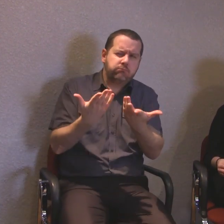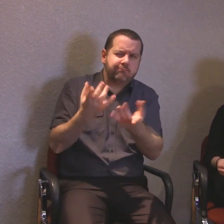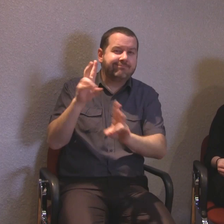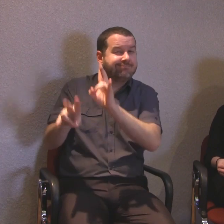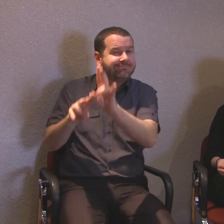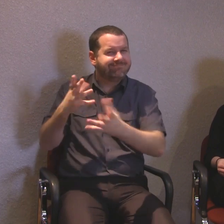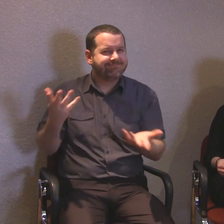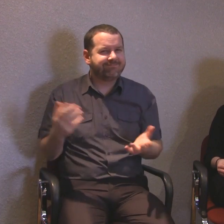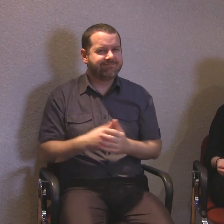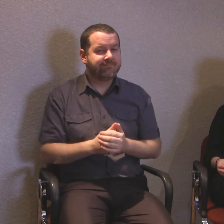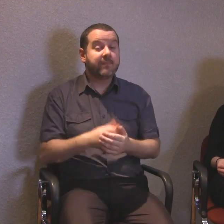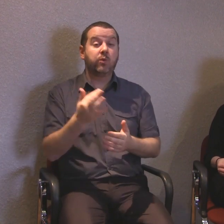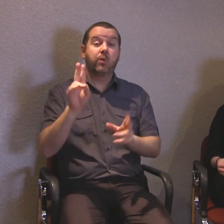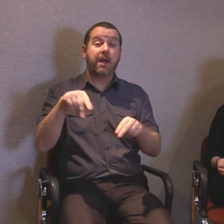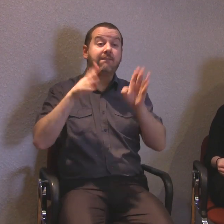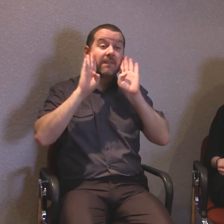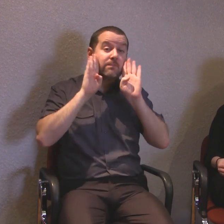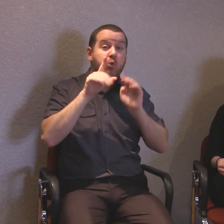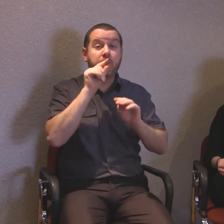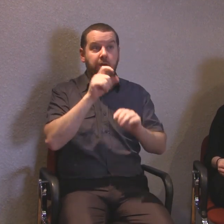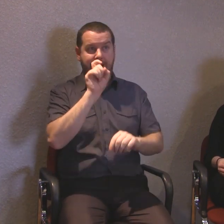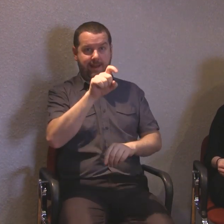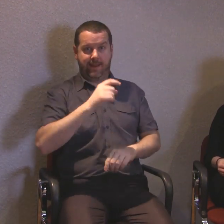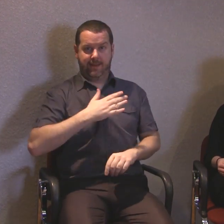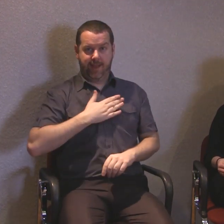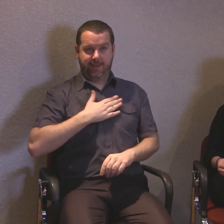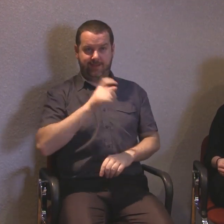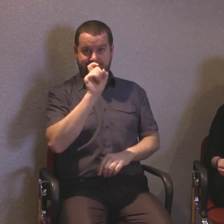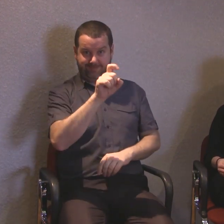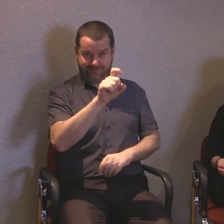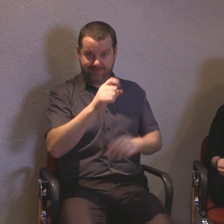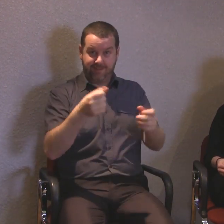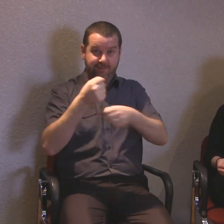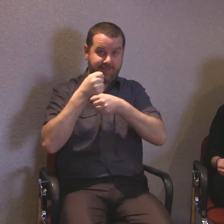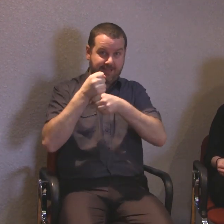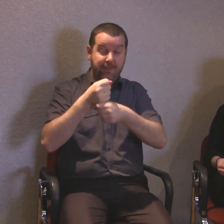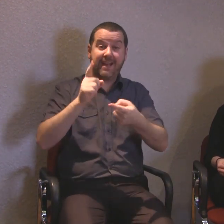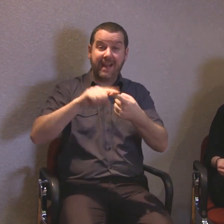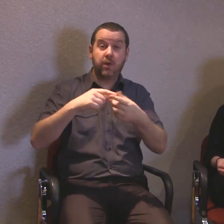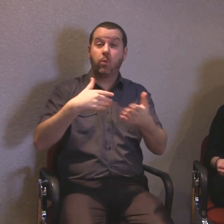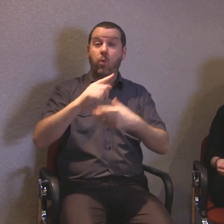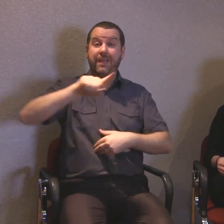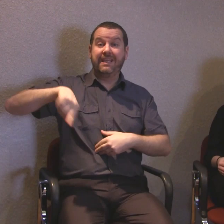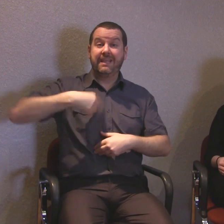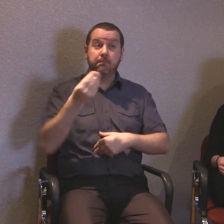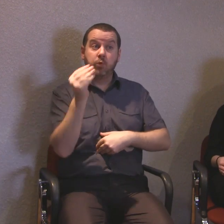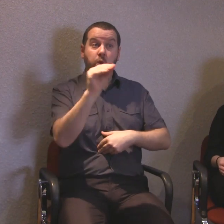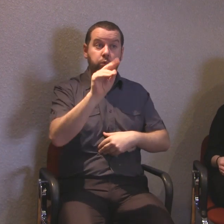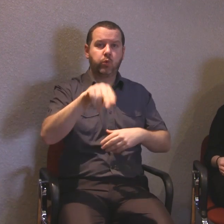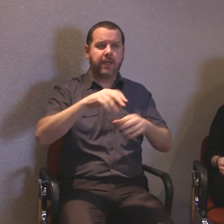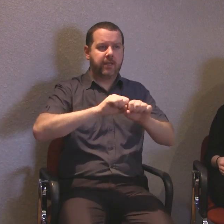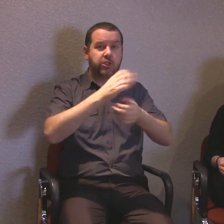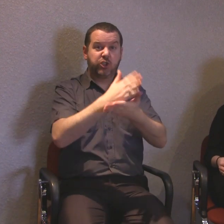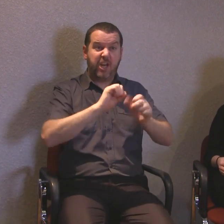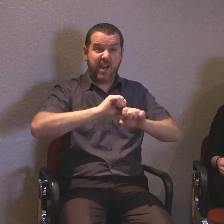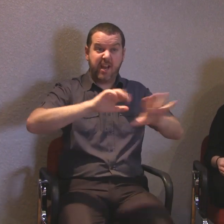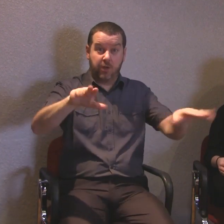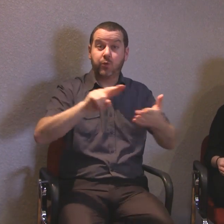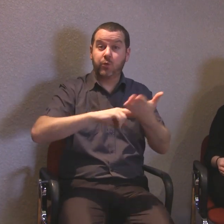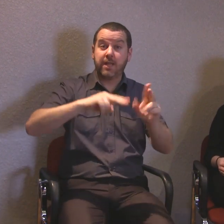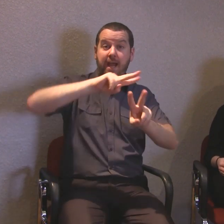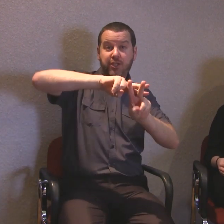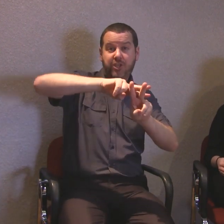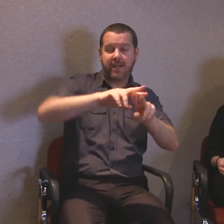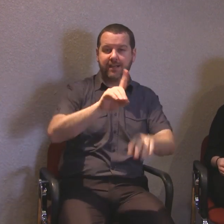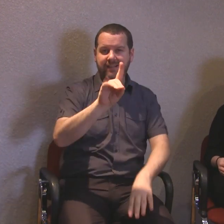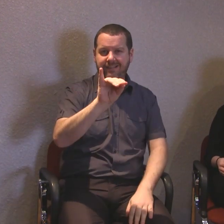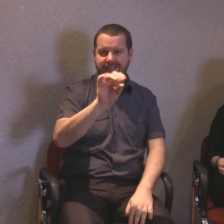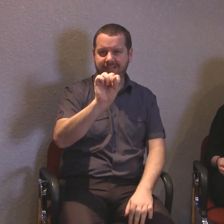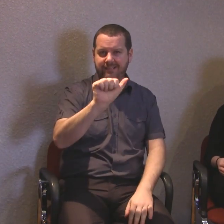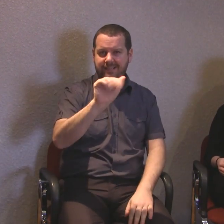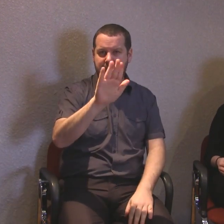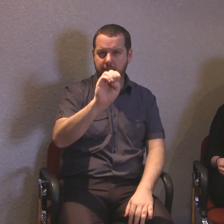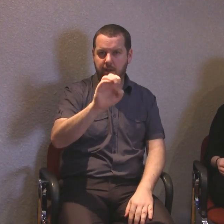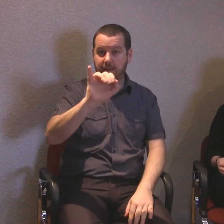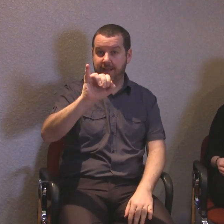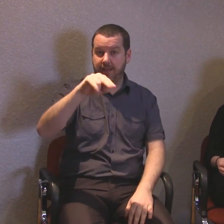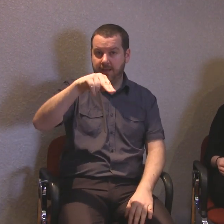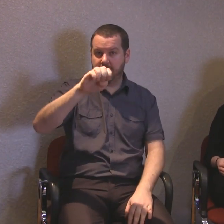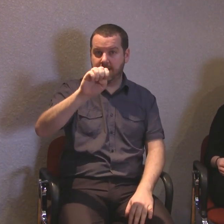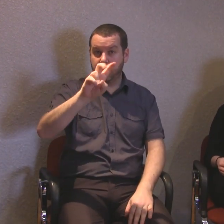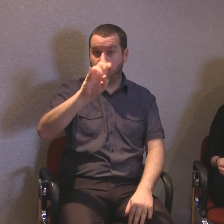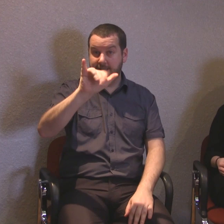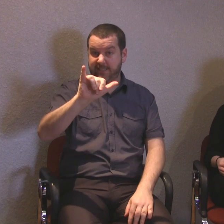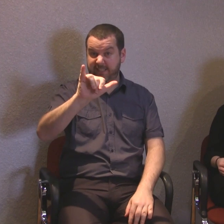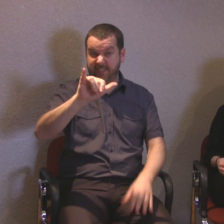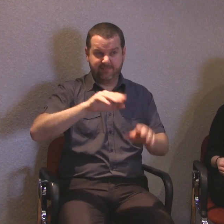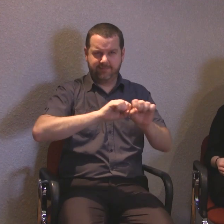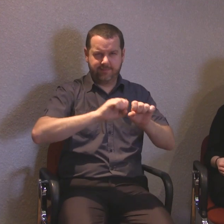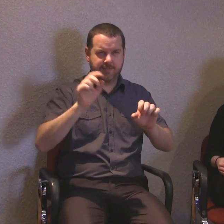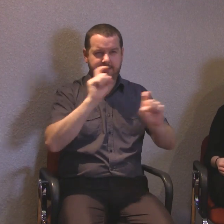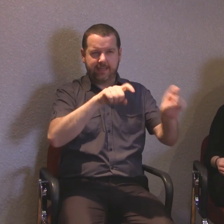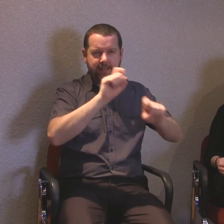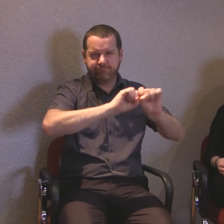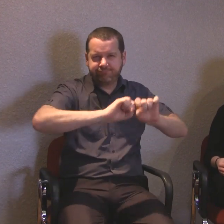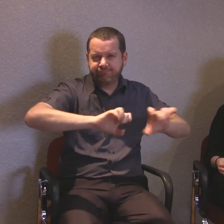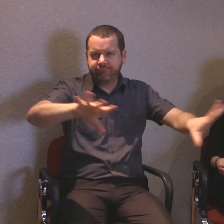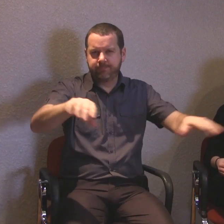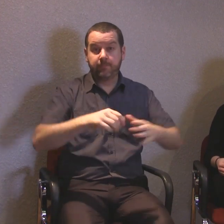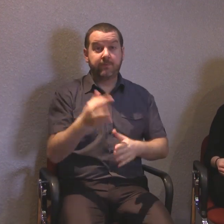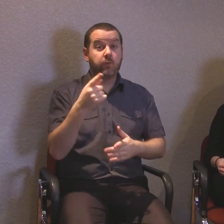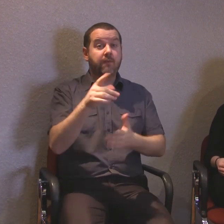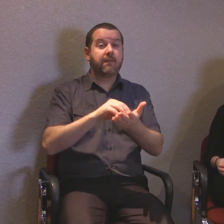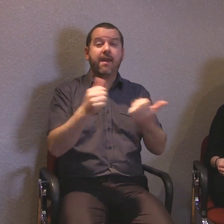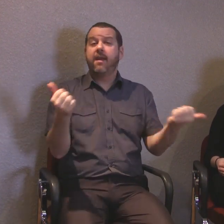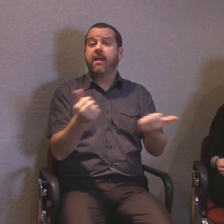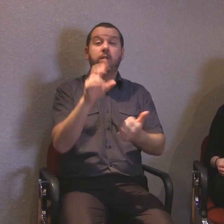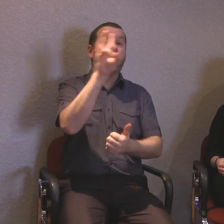Like and share us on social media, use the hashtags #disableinequality #ge16